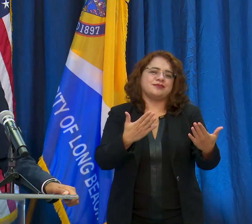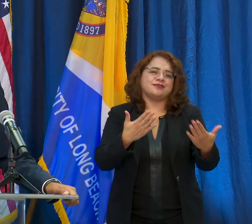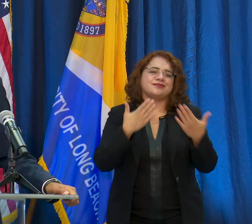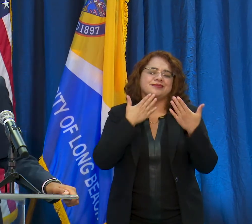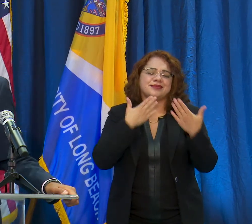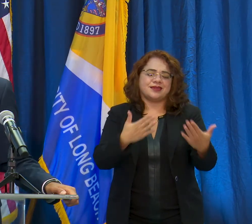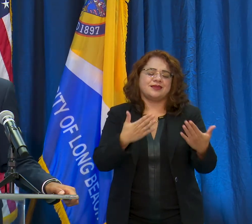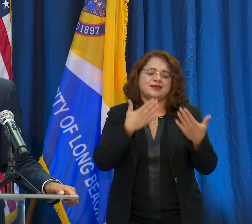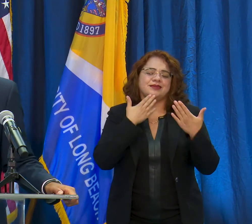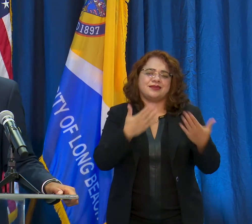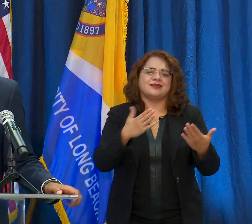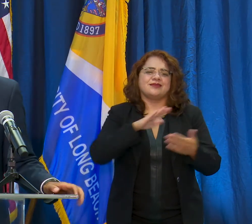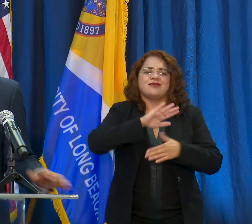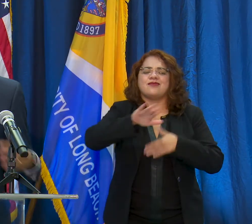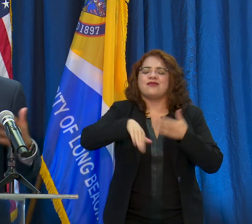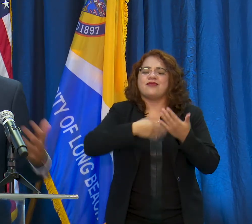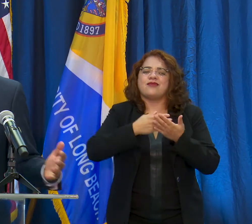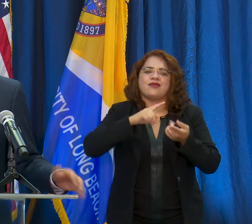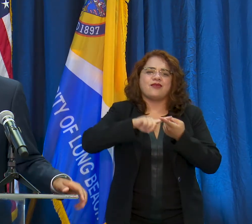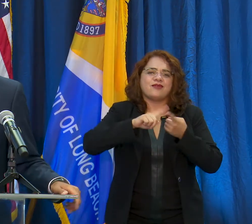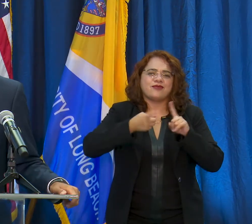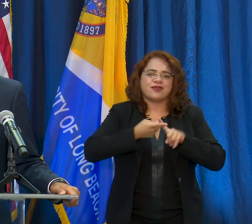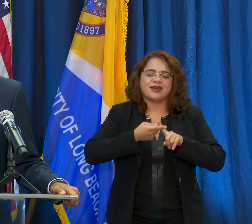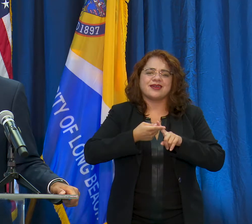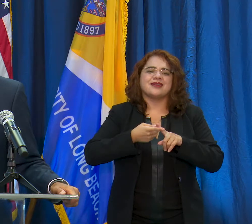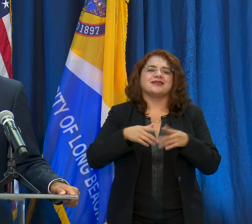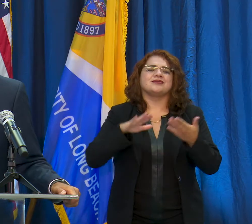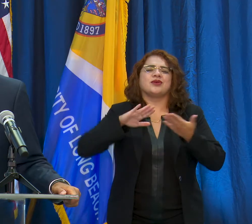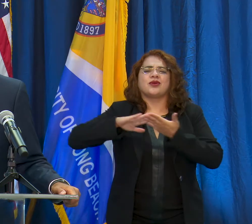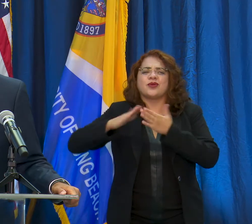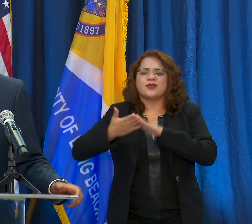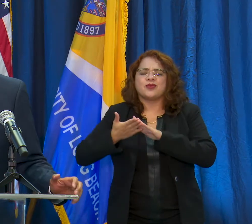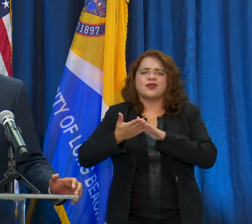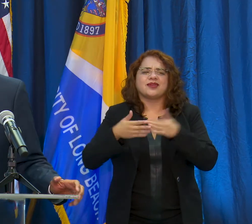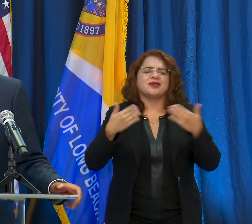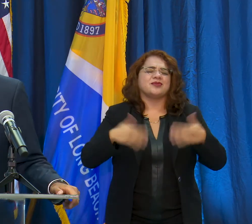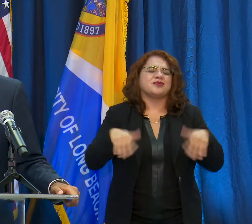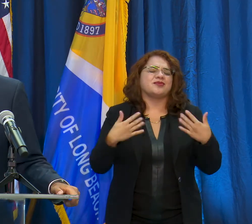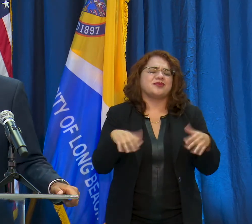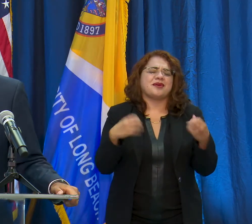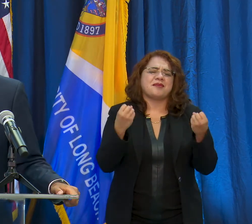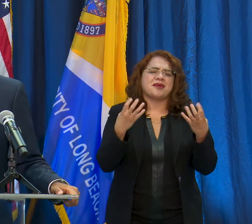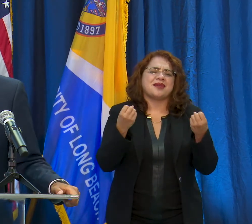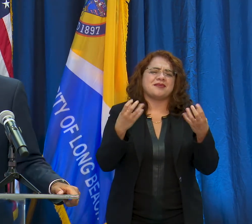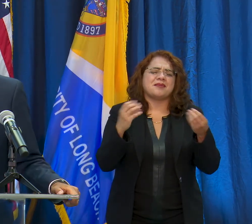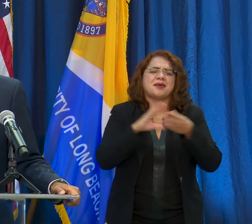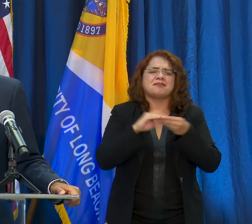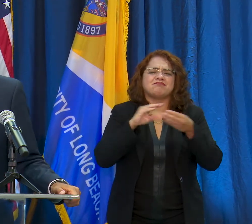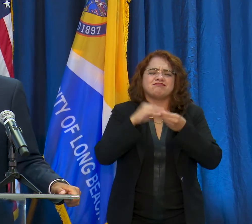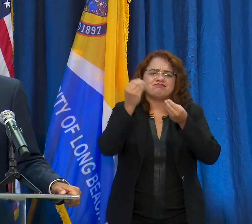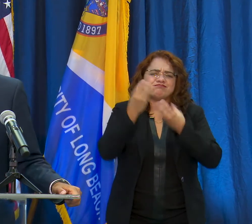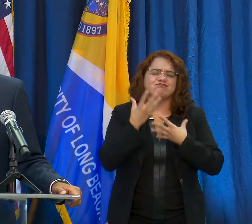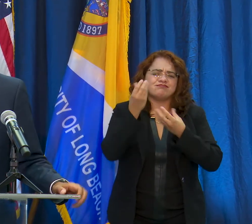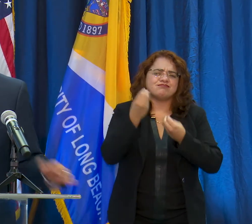community for your kind words, your messages, and your notes. It's really been an incredible source of